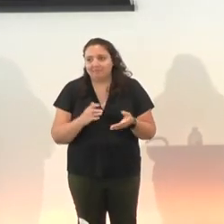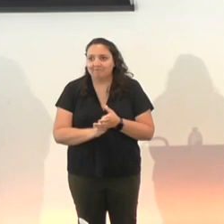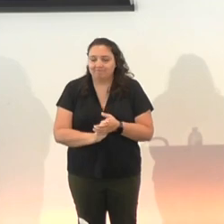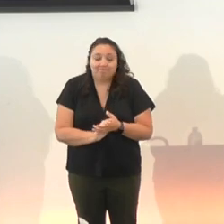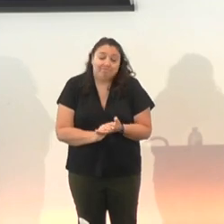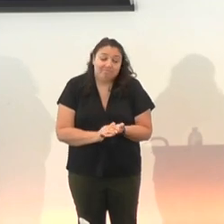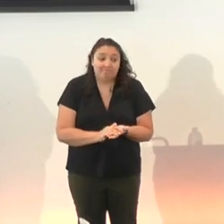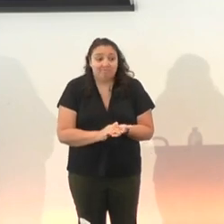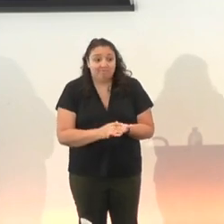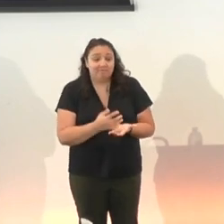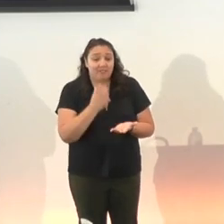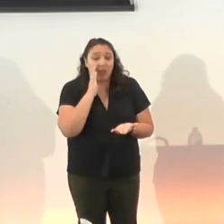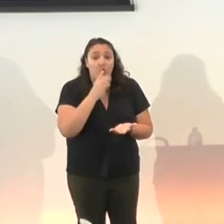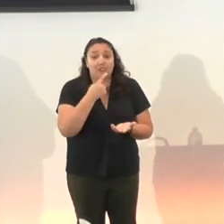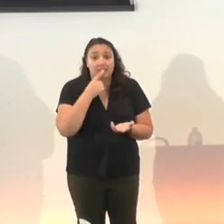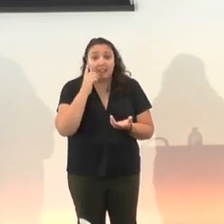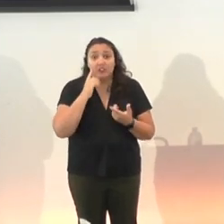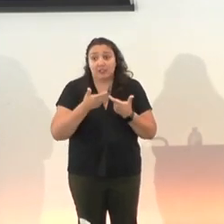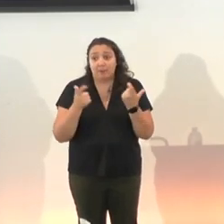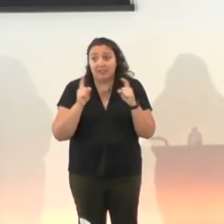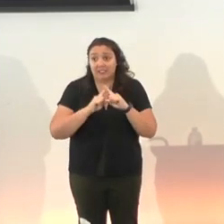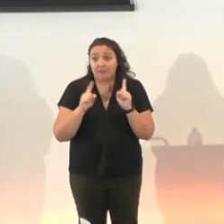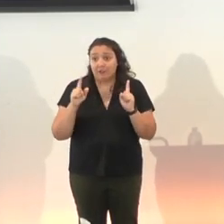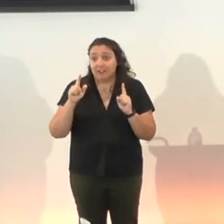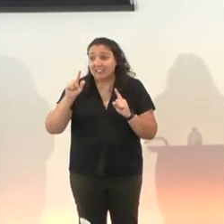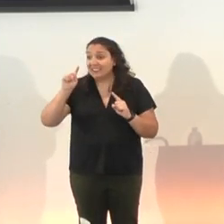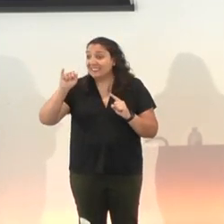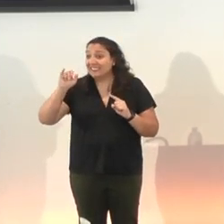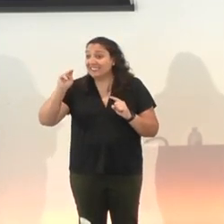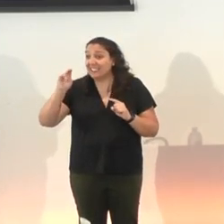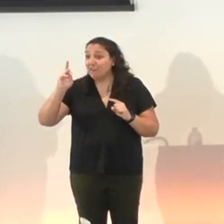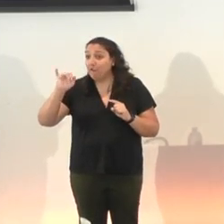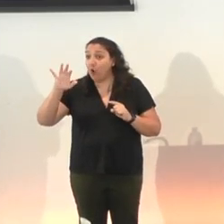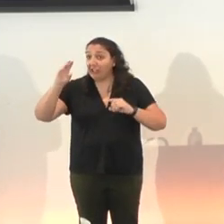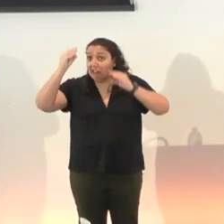I will say there's a great difference between tinfoil hat wearing me of a particular generation